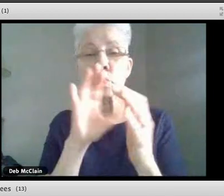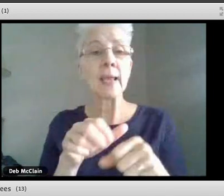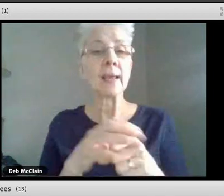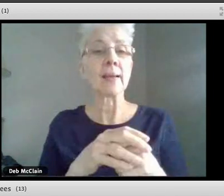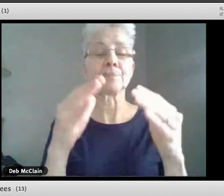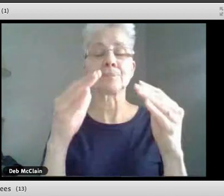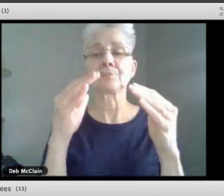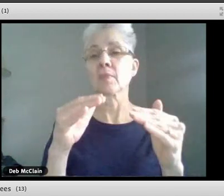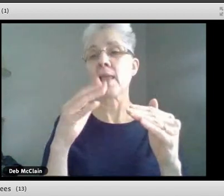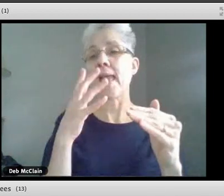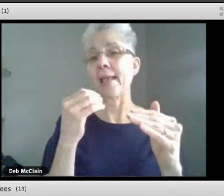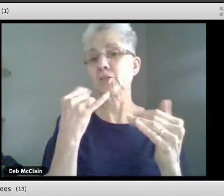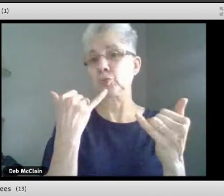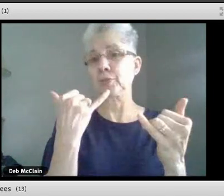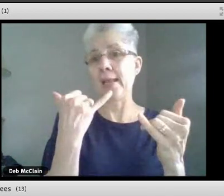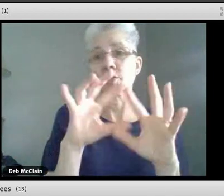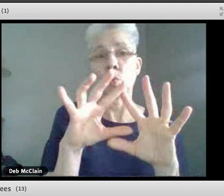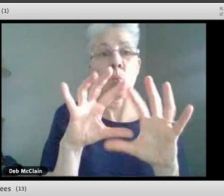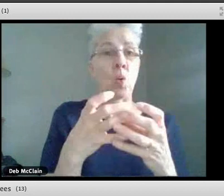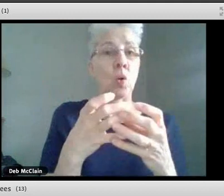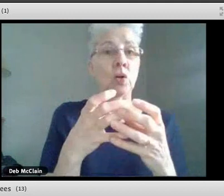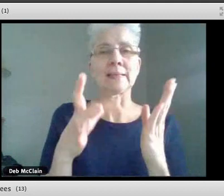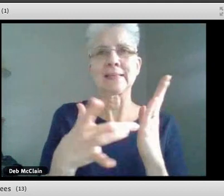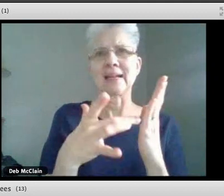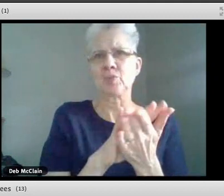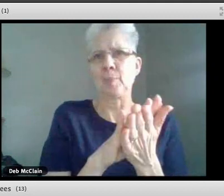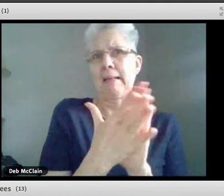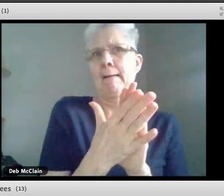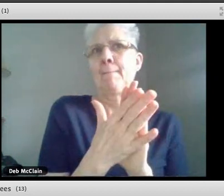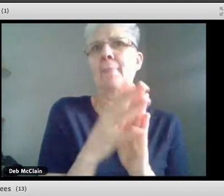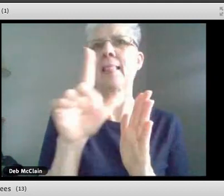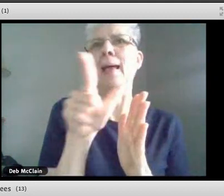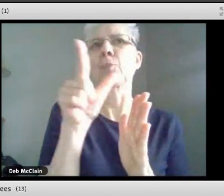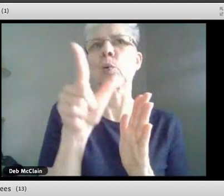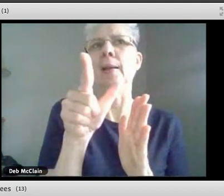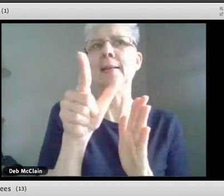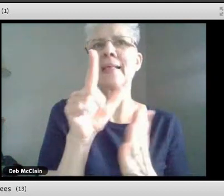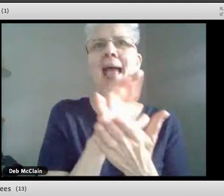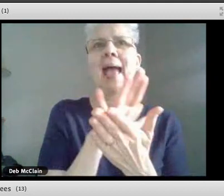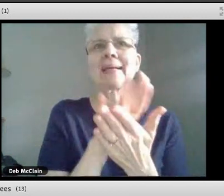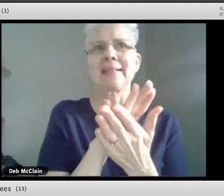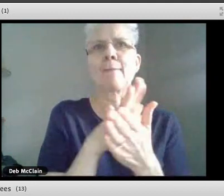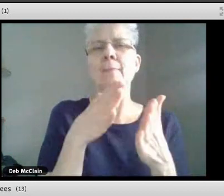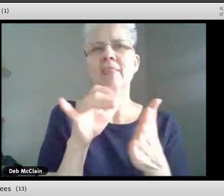technology has become the library's academic medium. This is how we communicate with a lot of people